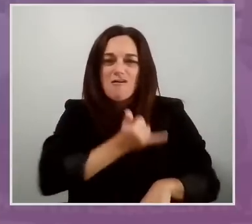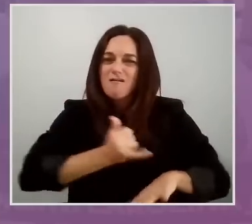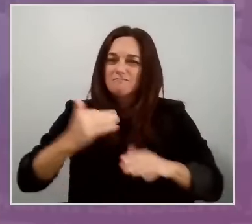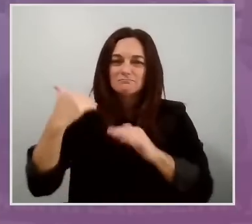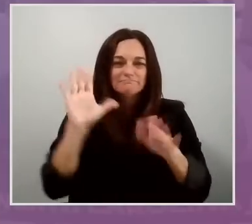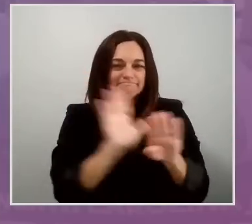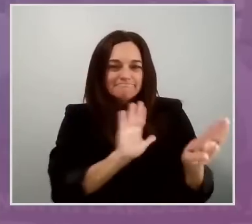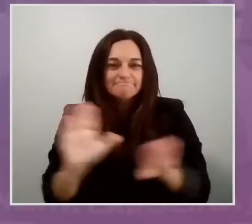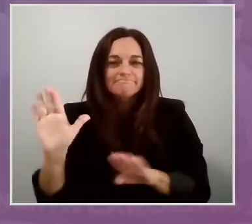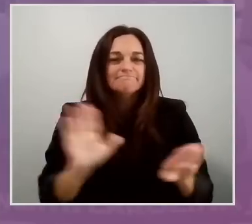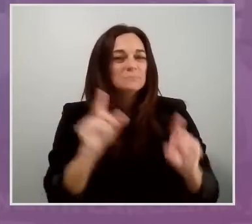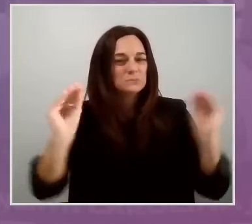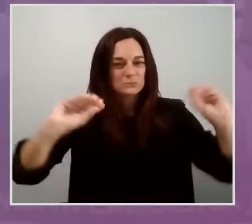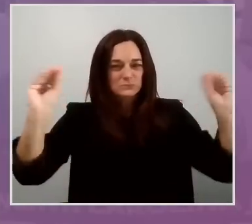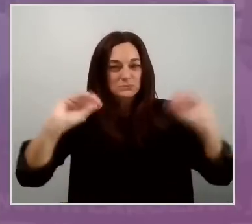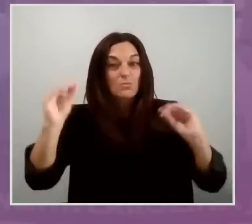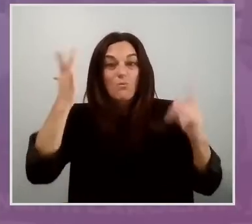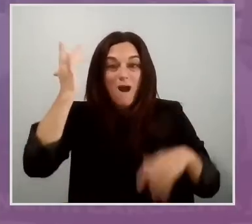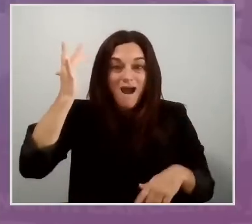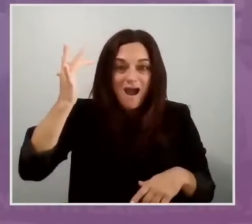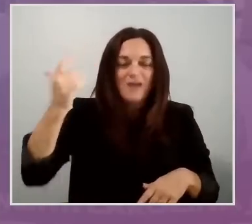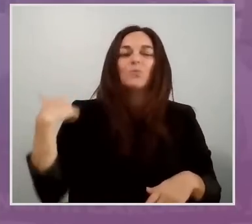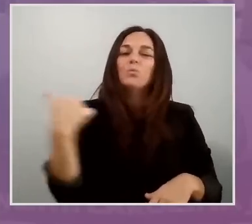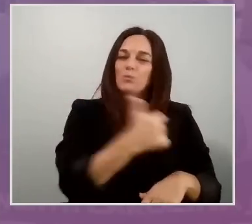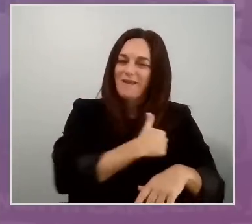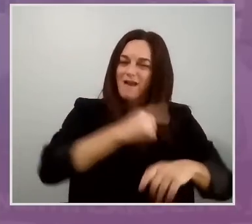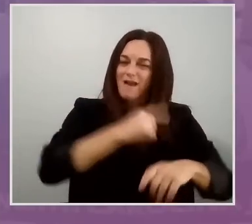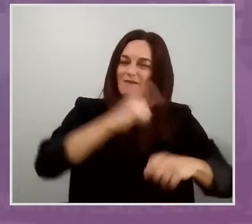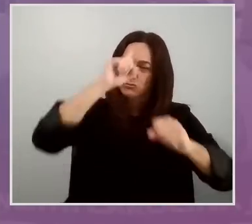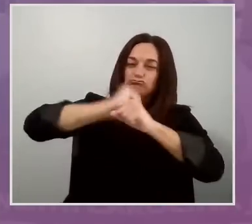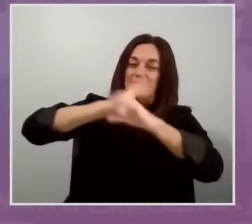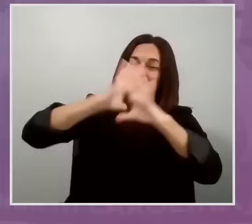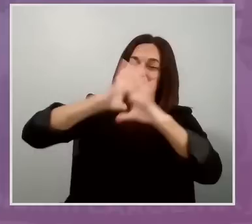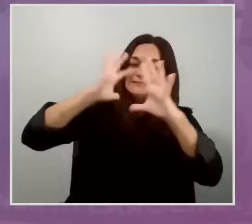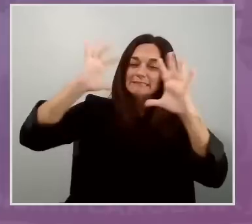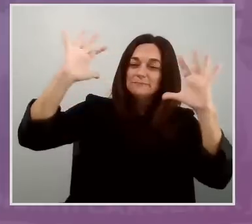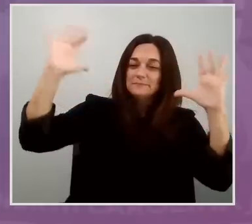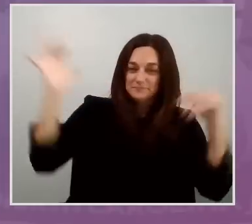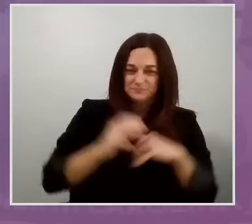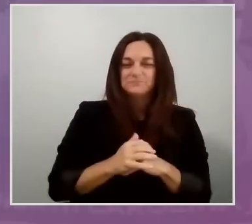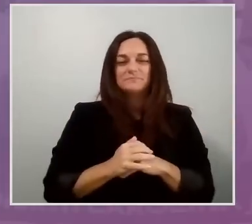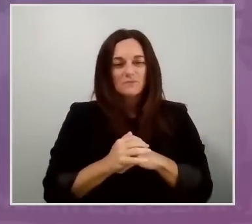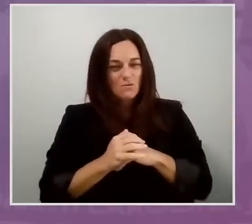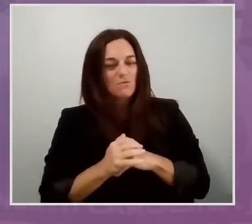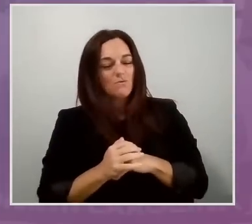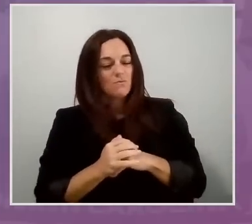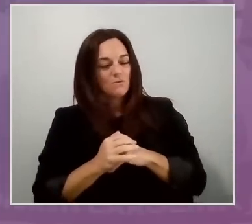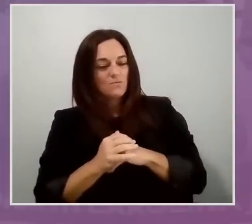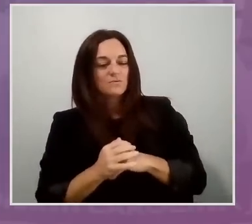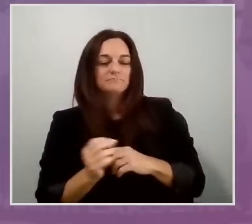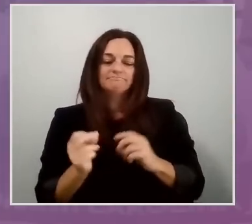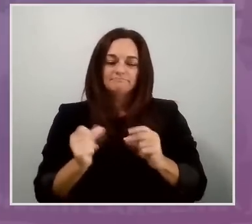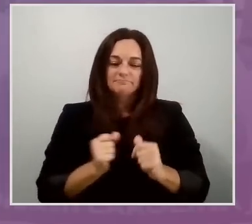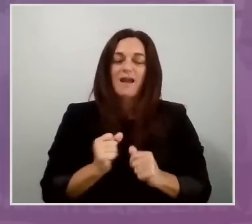VIOLENCE AND WRONG DEEDS